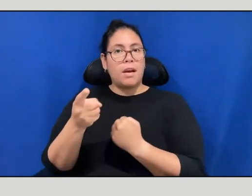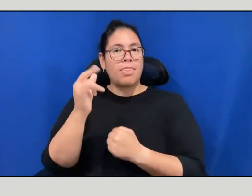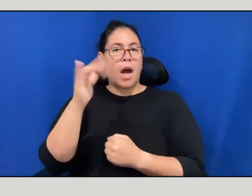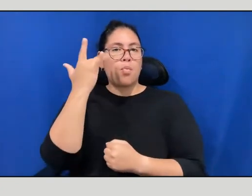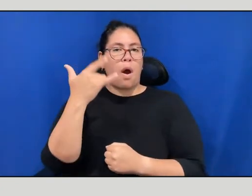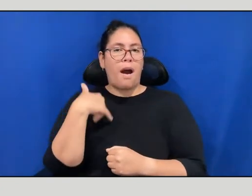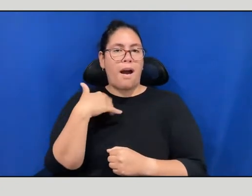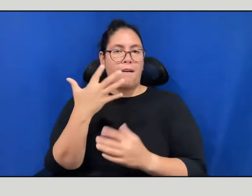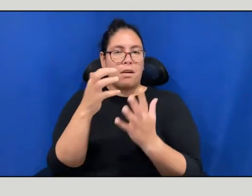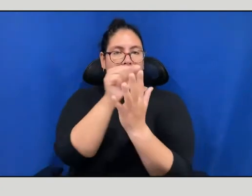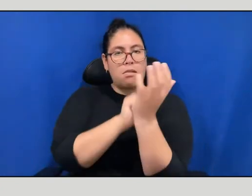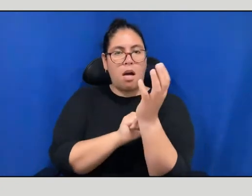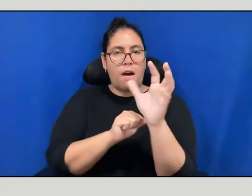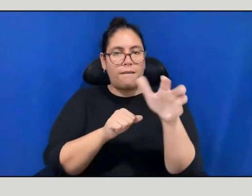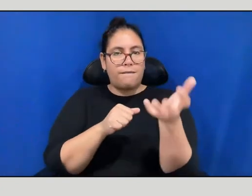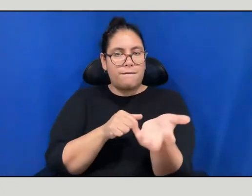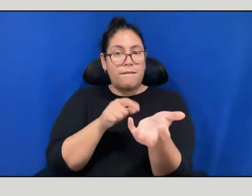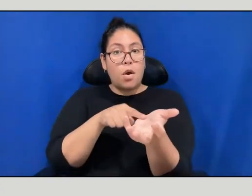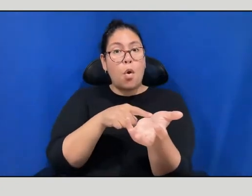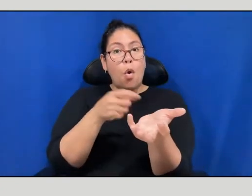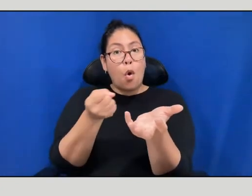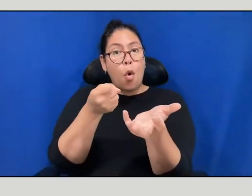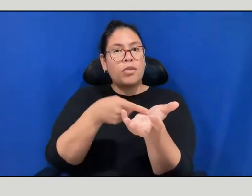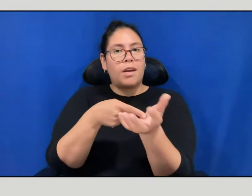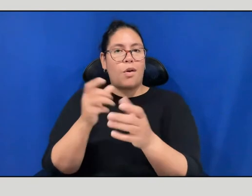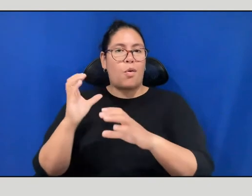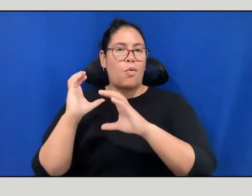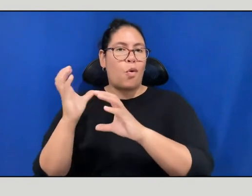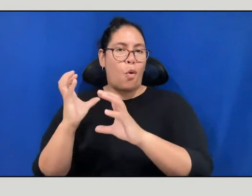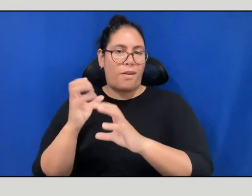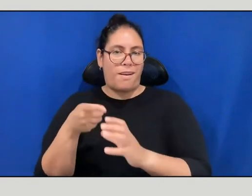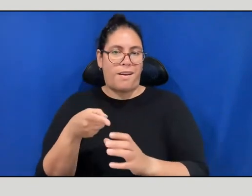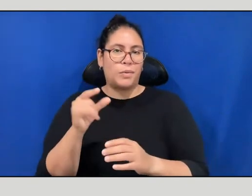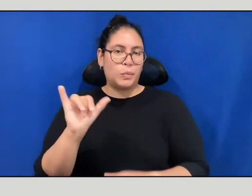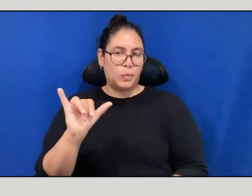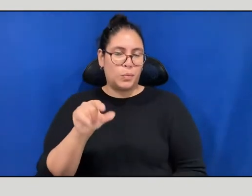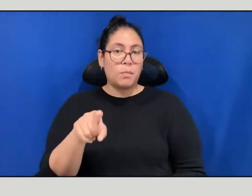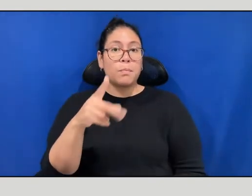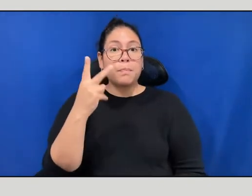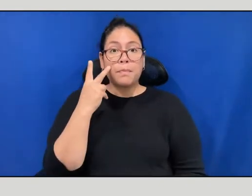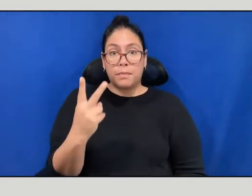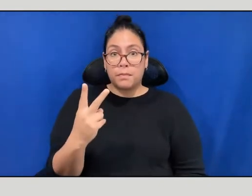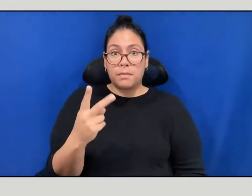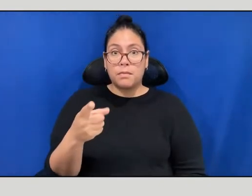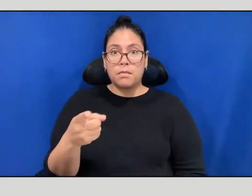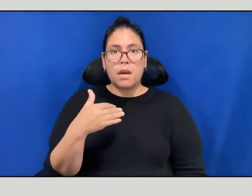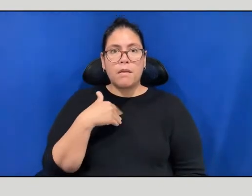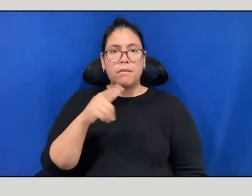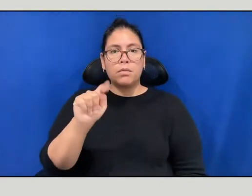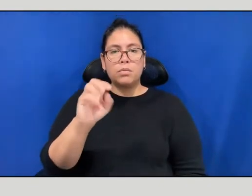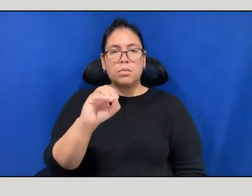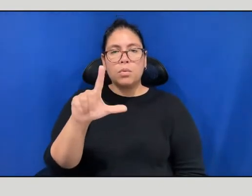holding the coconut, holding the coconut. And as you can see, also there are tools really with workers, workers-